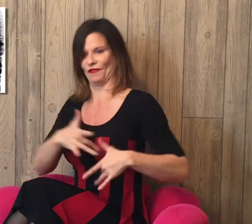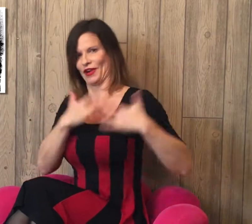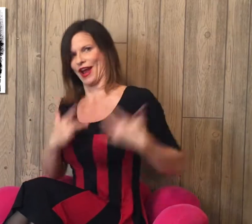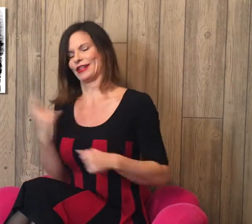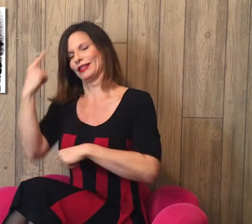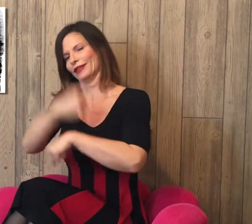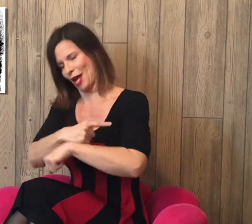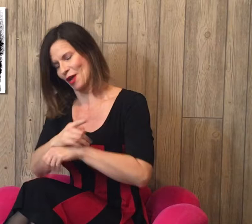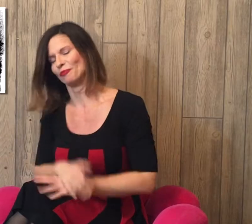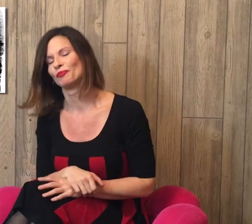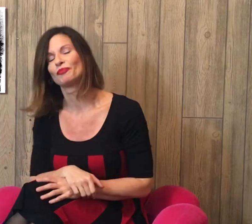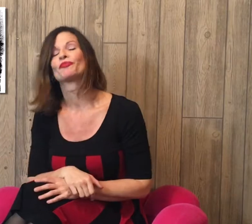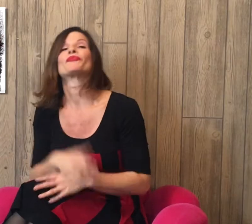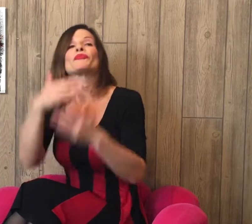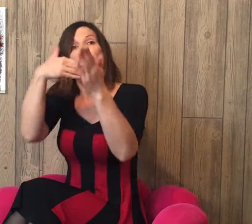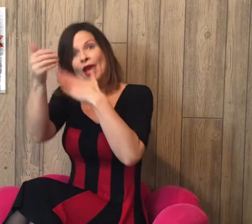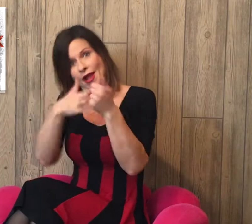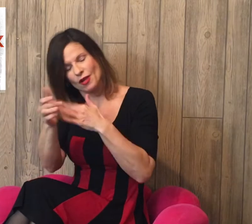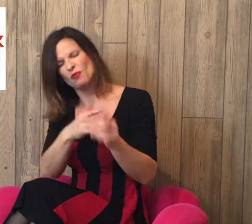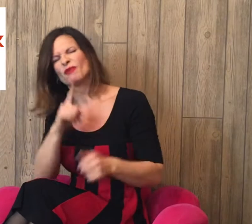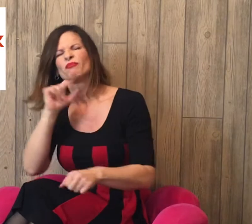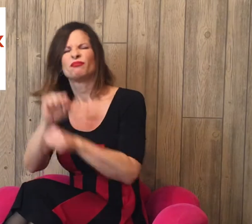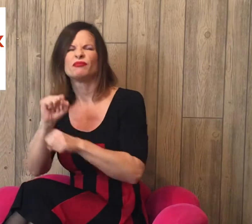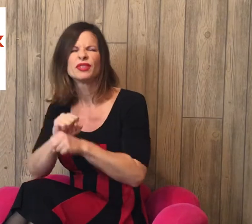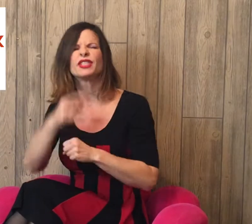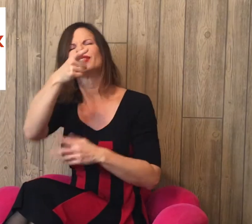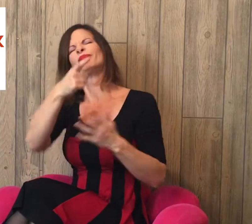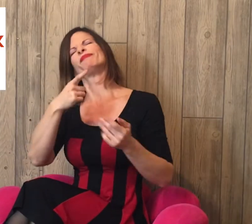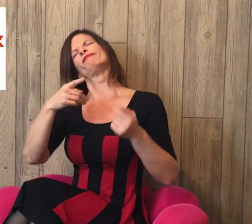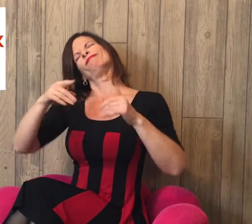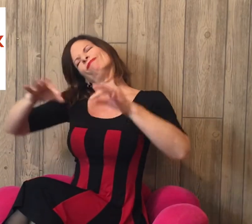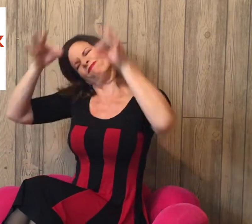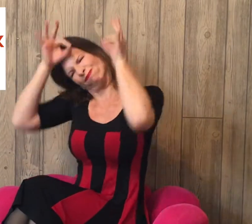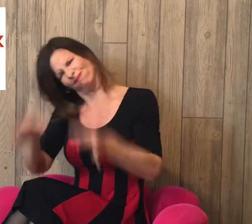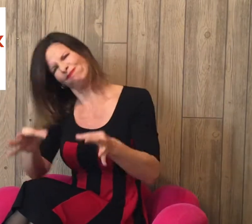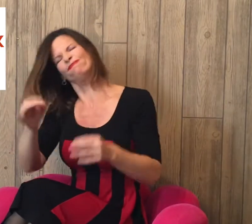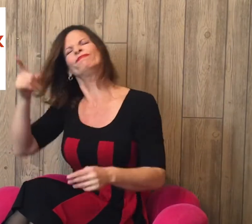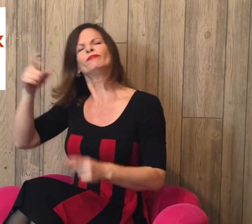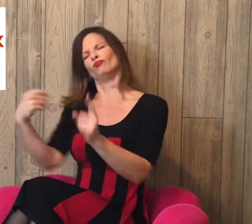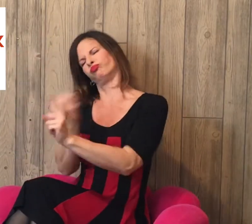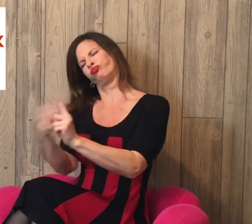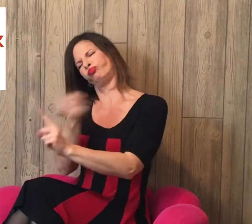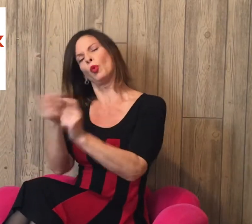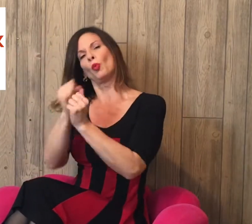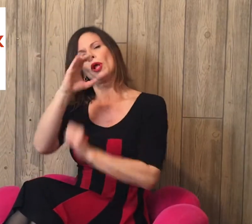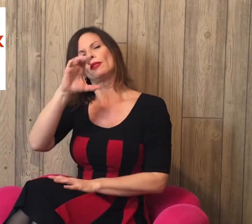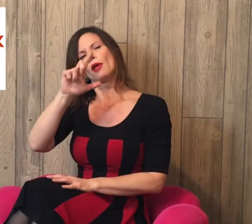And it's because of that which made the impact of the holiday we celebrate today. In the end,